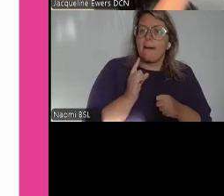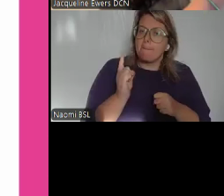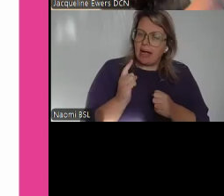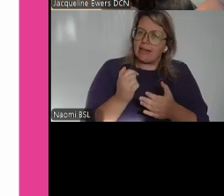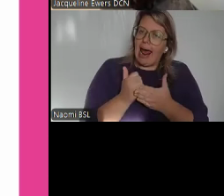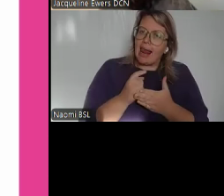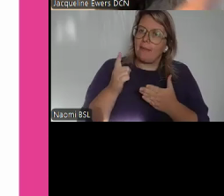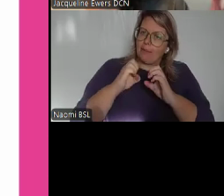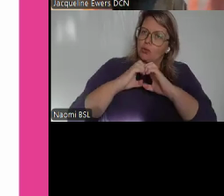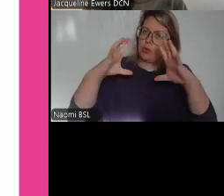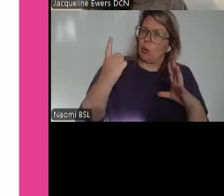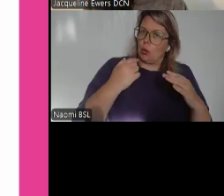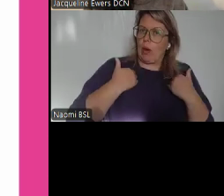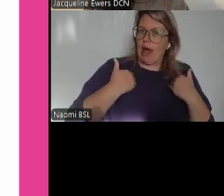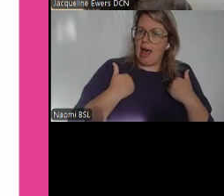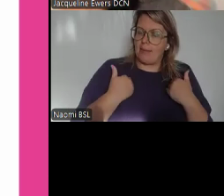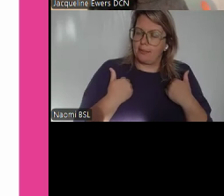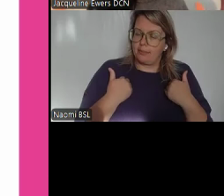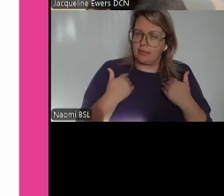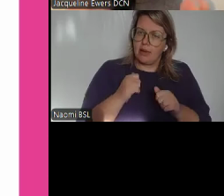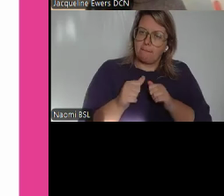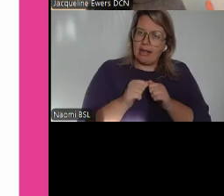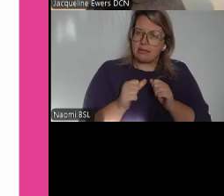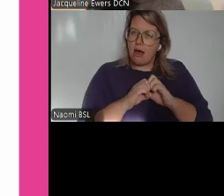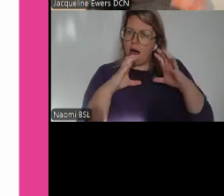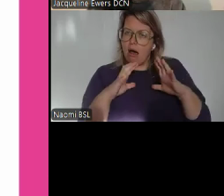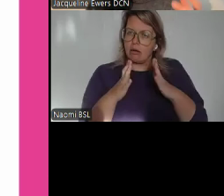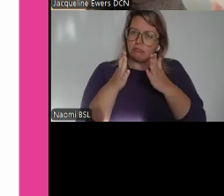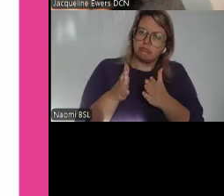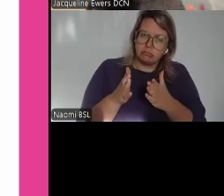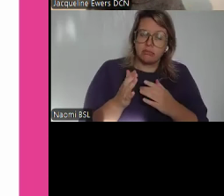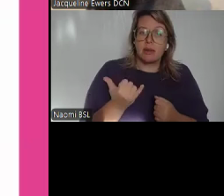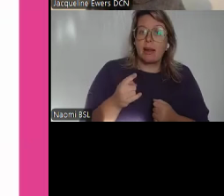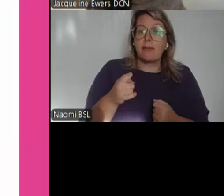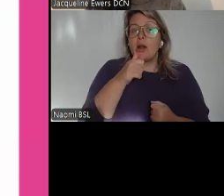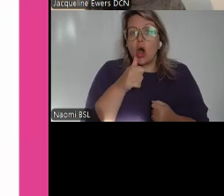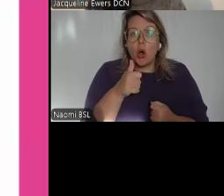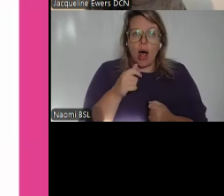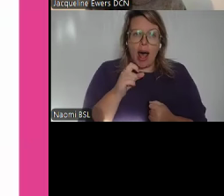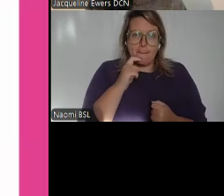putting me in one segment and not another. They're actually accepting that I might be interested in multiple issues,